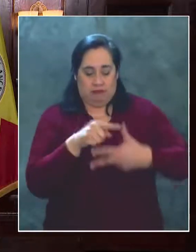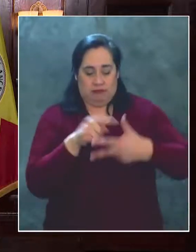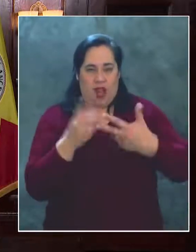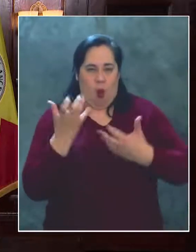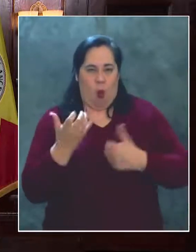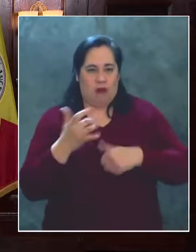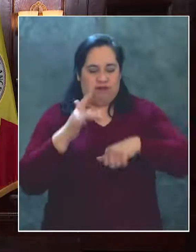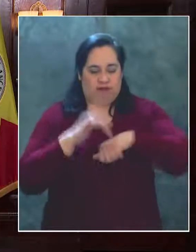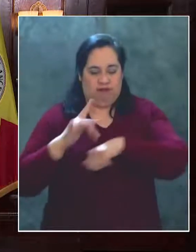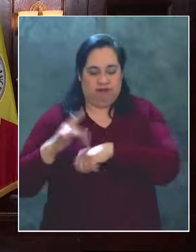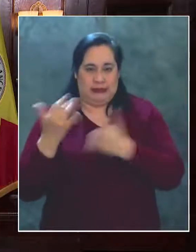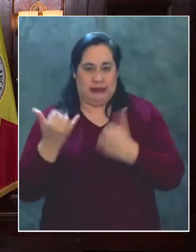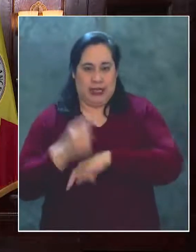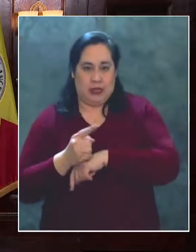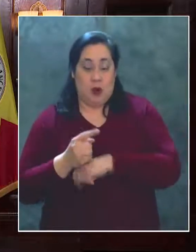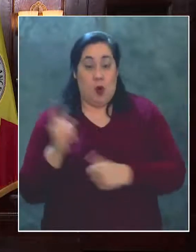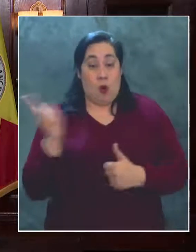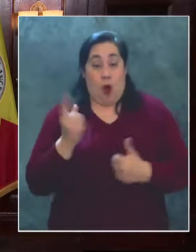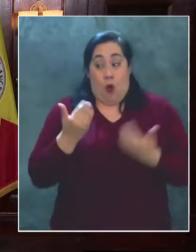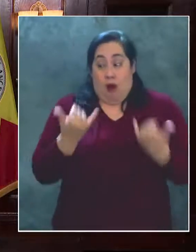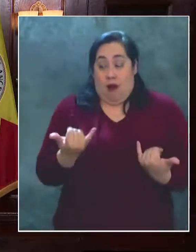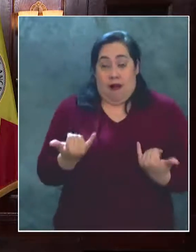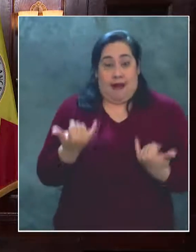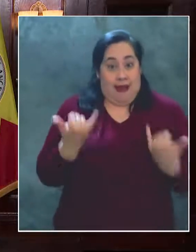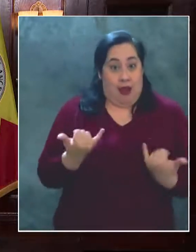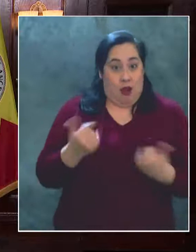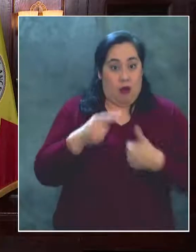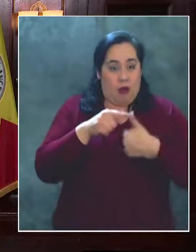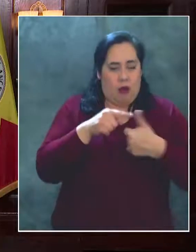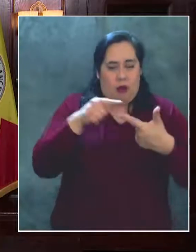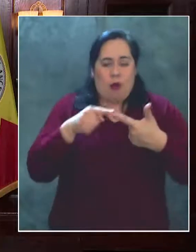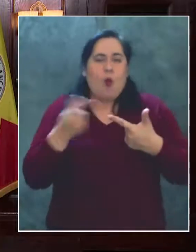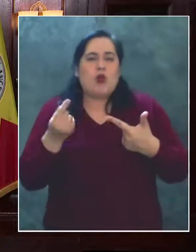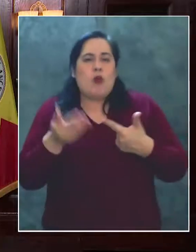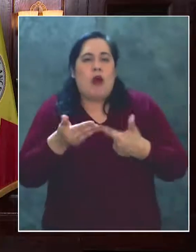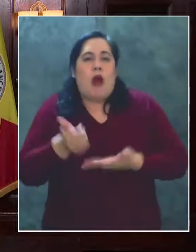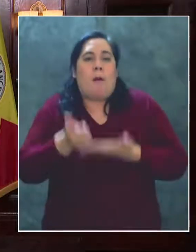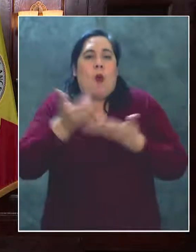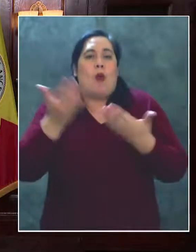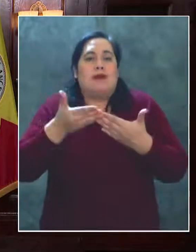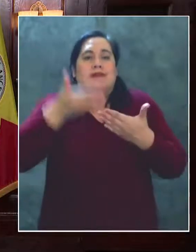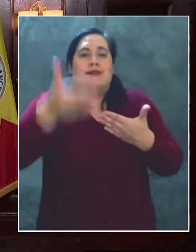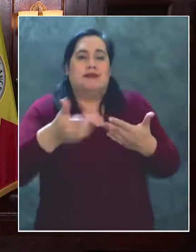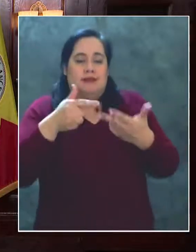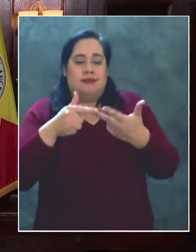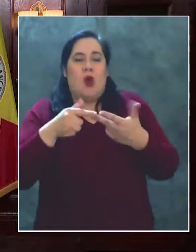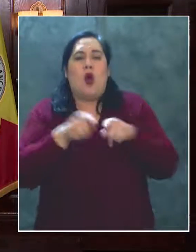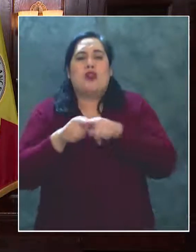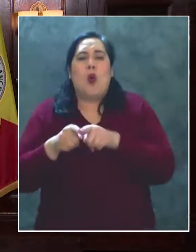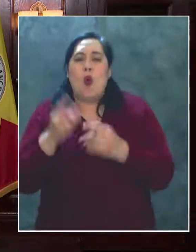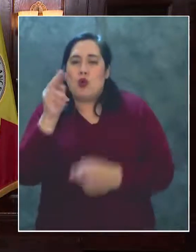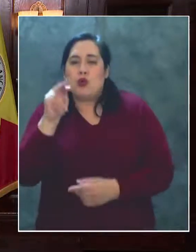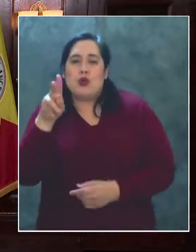I WANT TO COVER WHERE WE'RE AT AS ALWAYS. WHAT WE'RE DOING TO HELP YOU